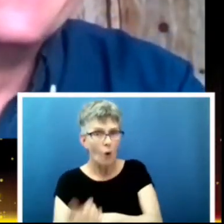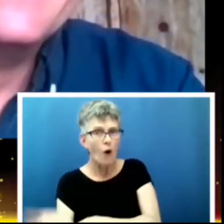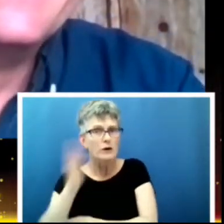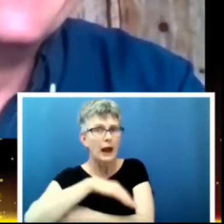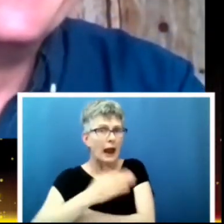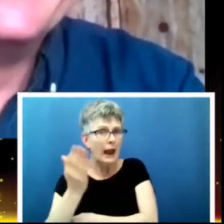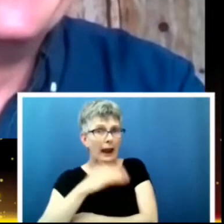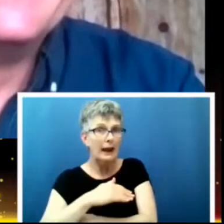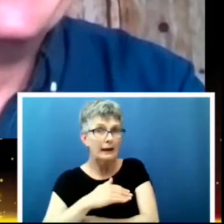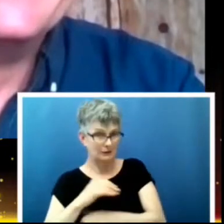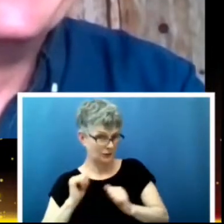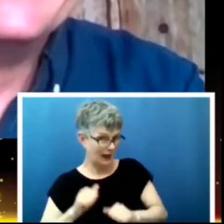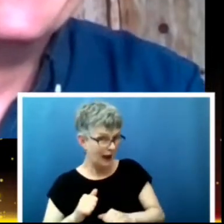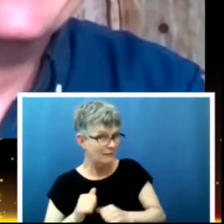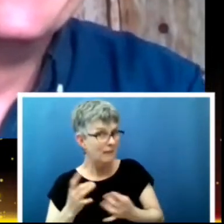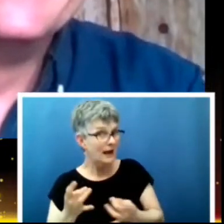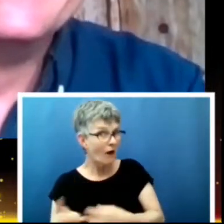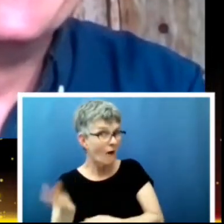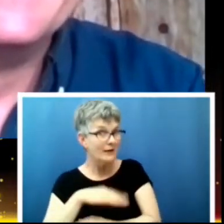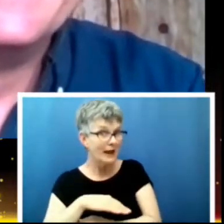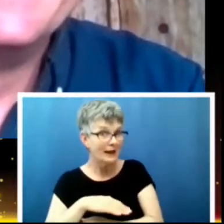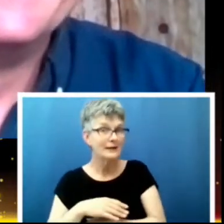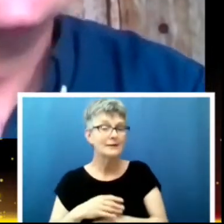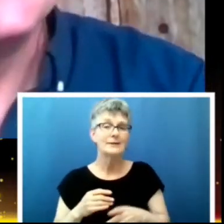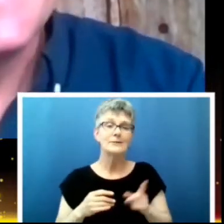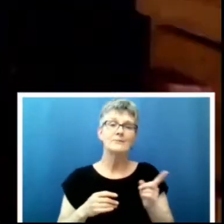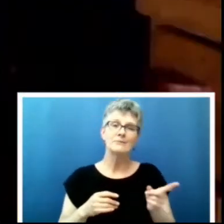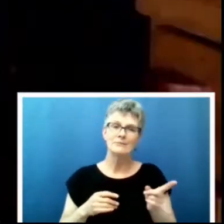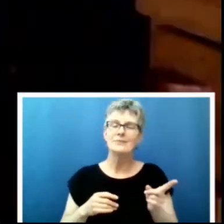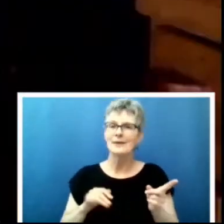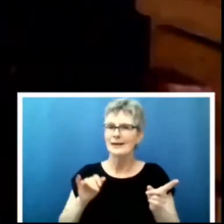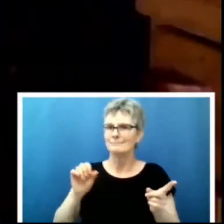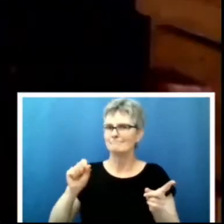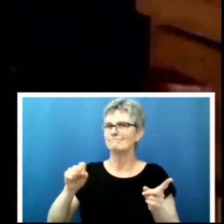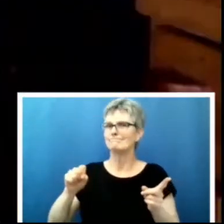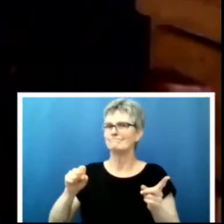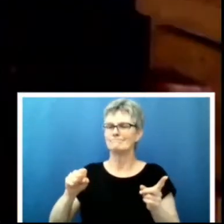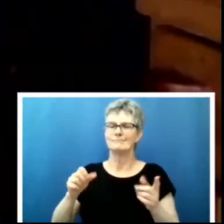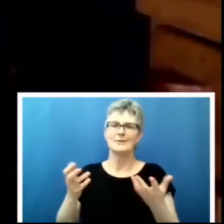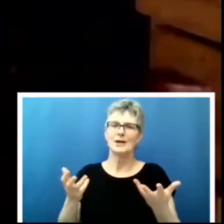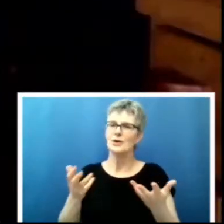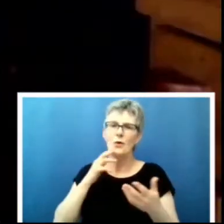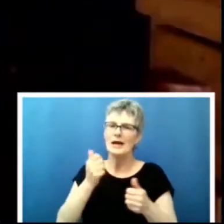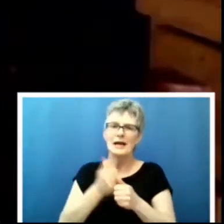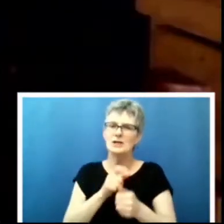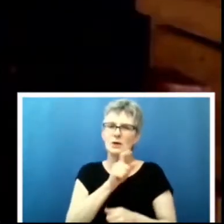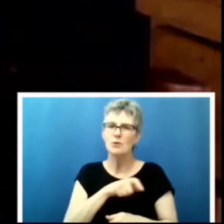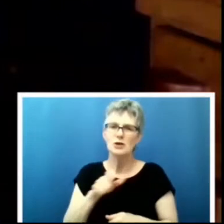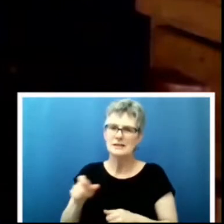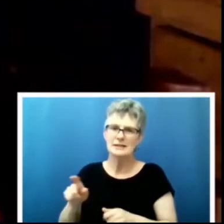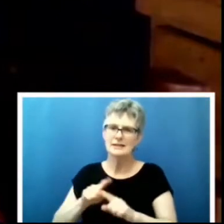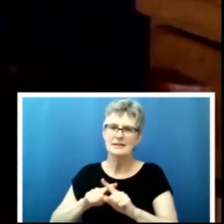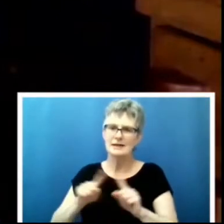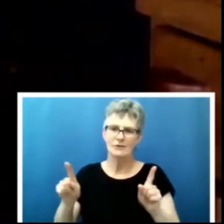But yes, that is kind of the new way to be. So, first it depends on every person when you have your most flow.